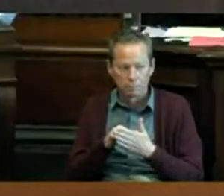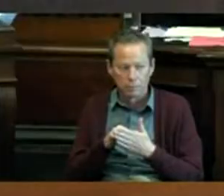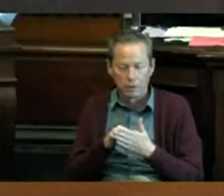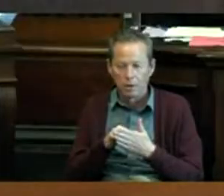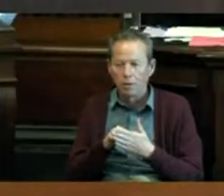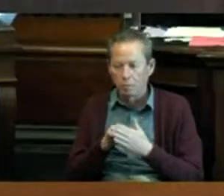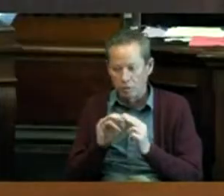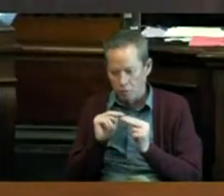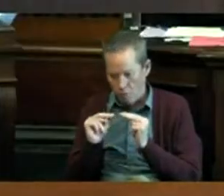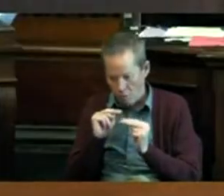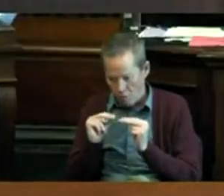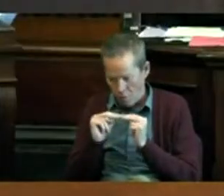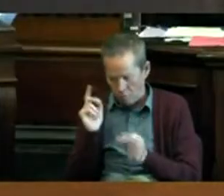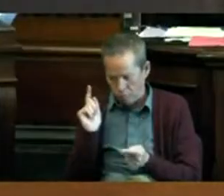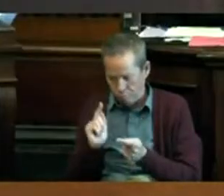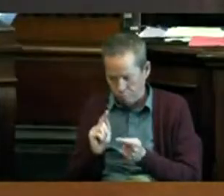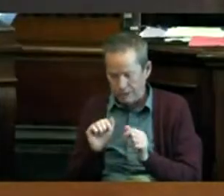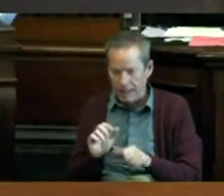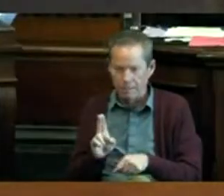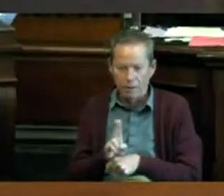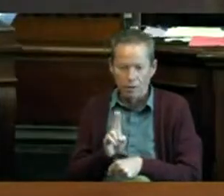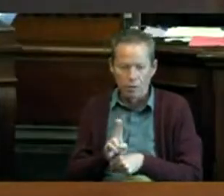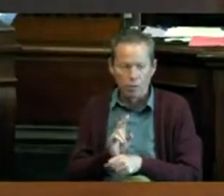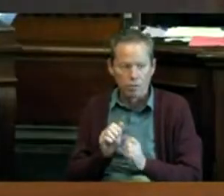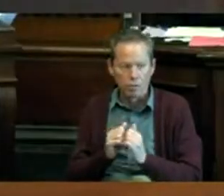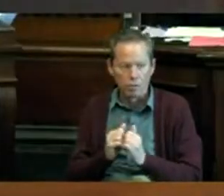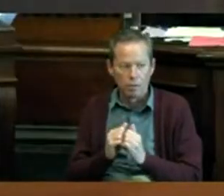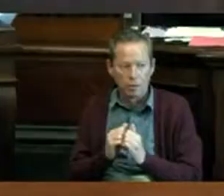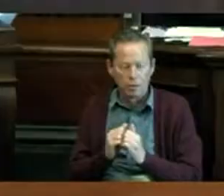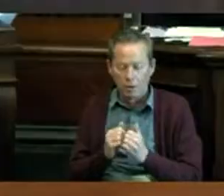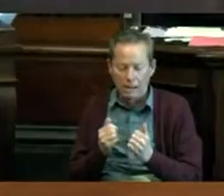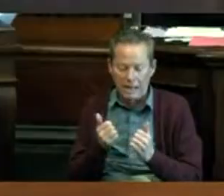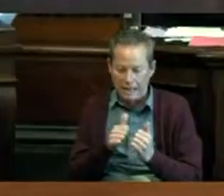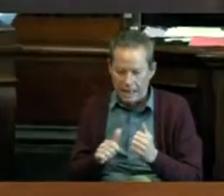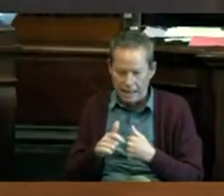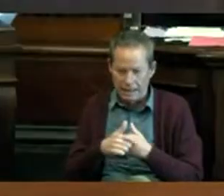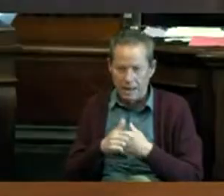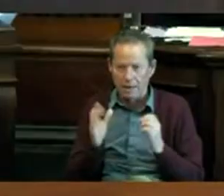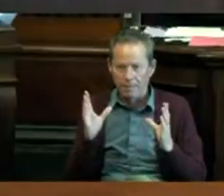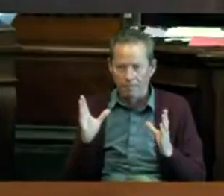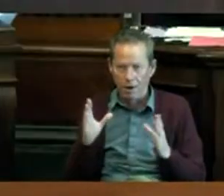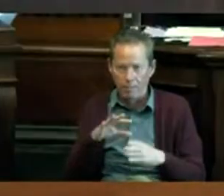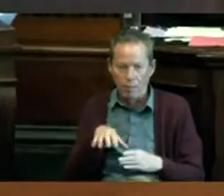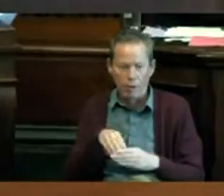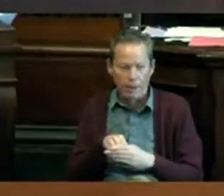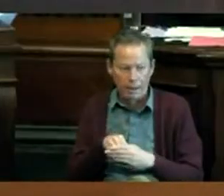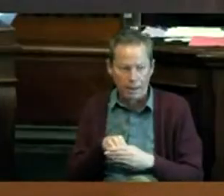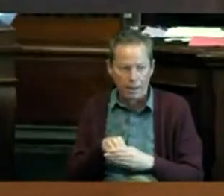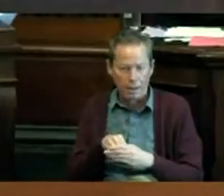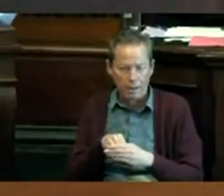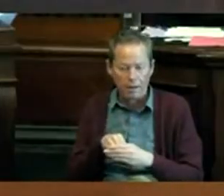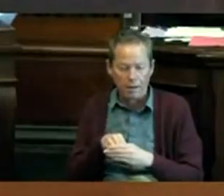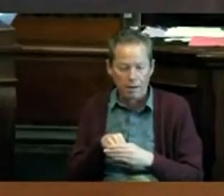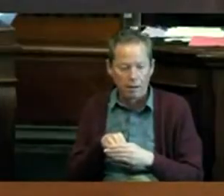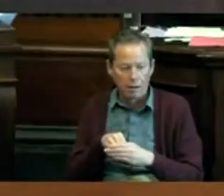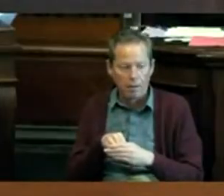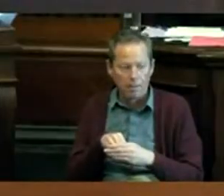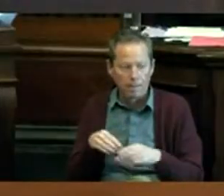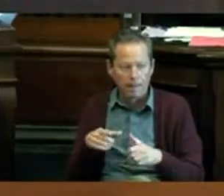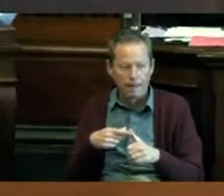of prices. And the price for that was greatly negotiated. And